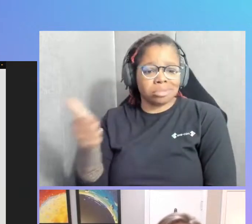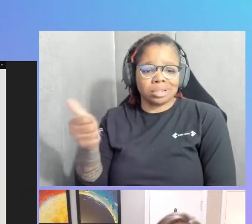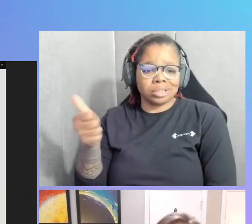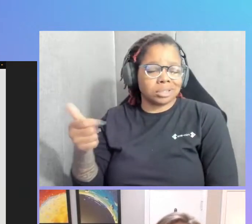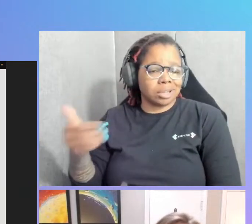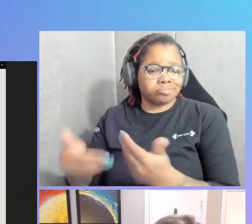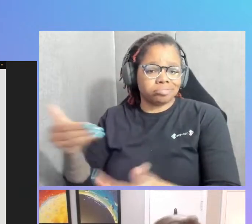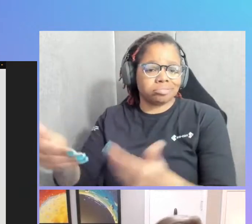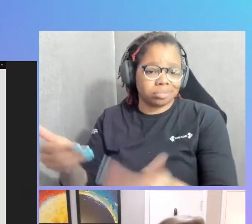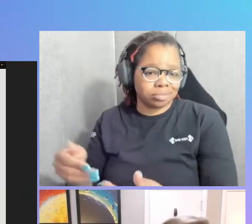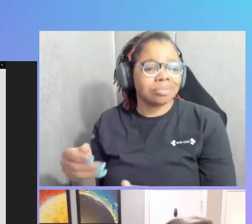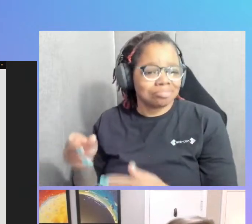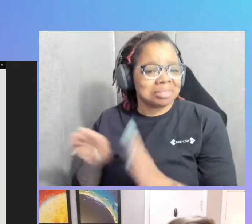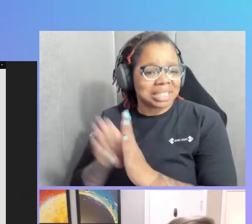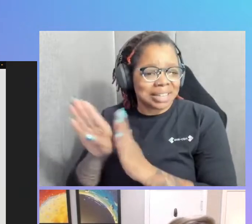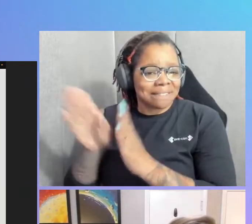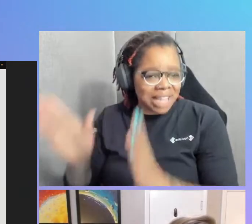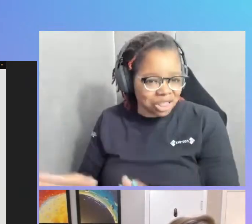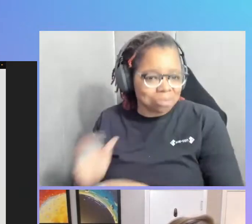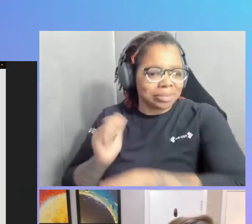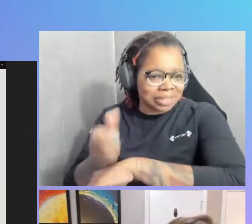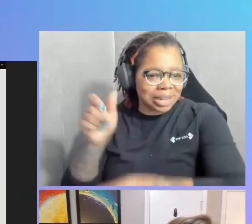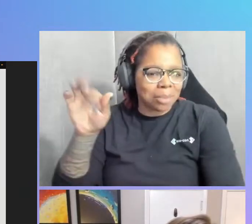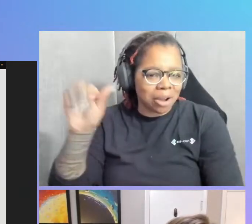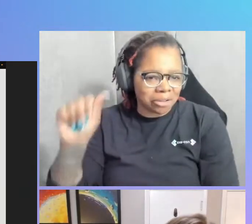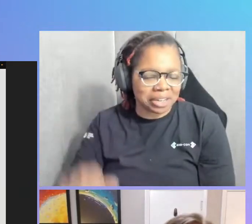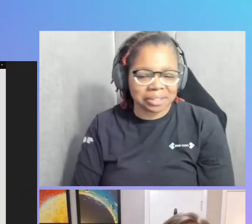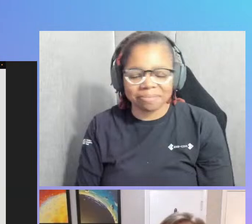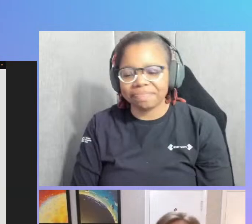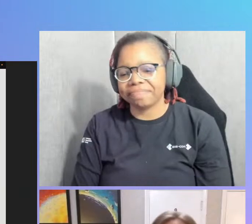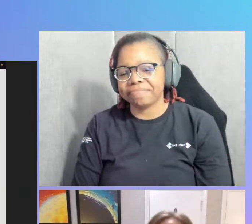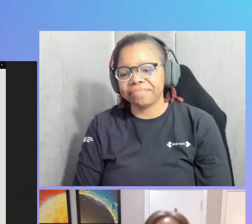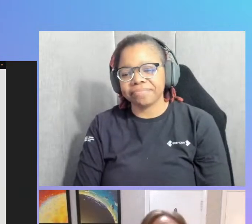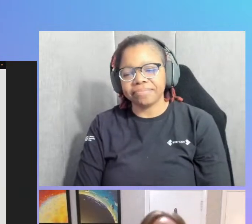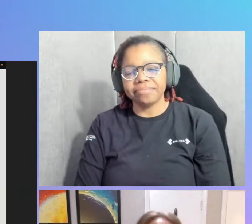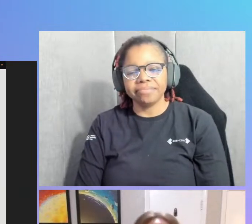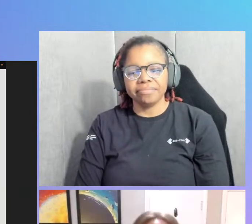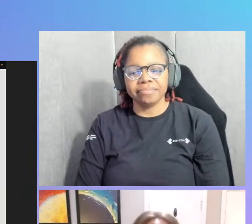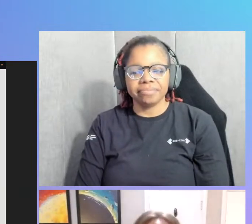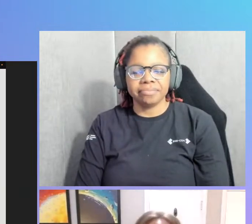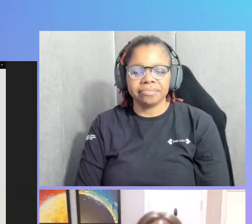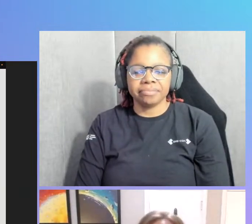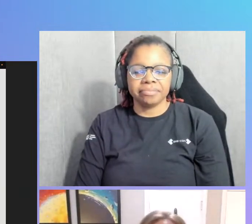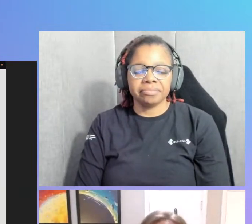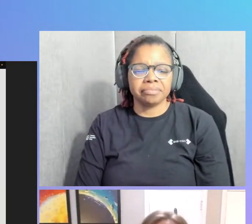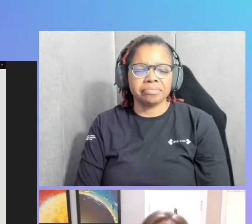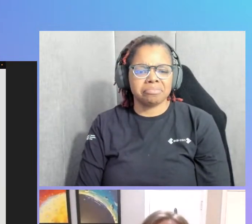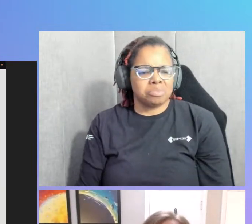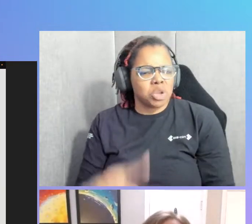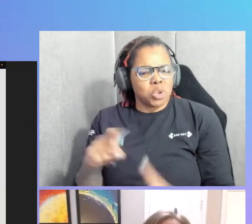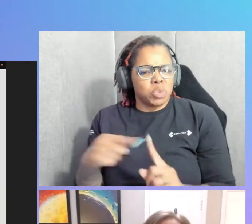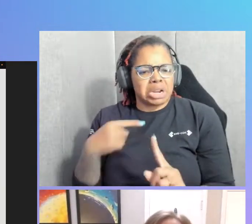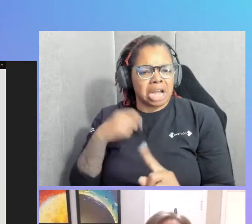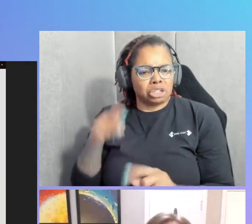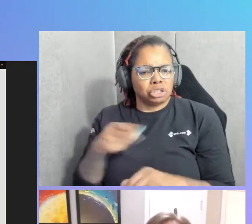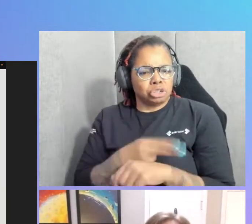attribute. So when should I use